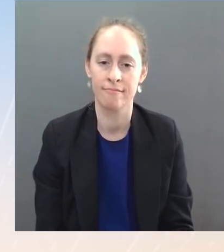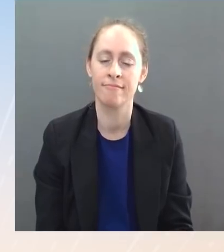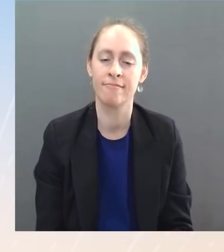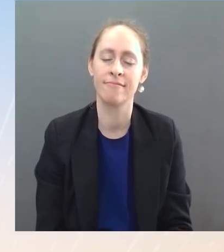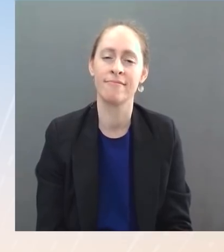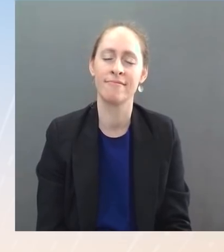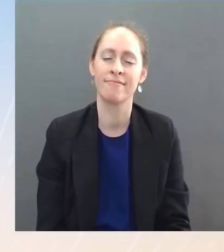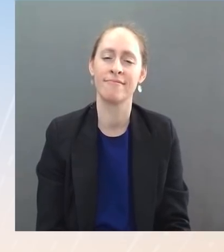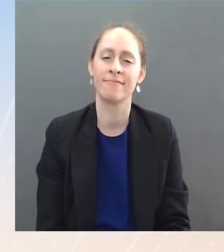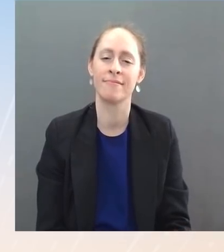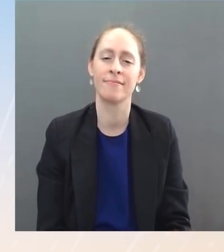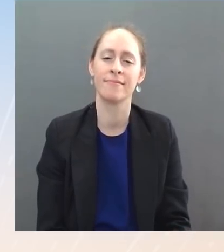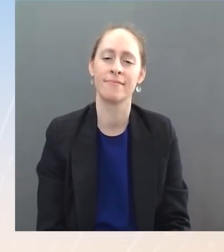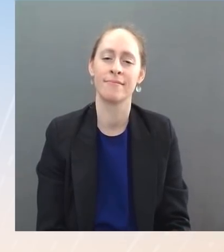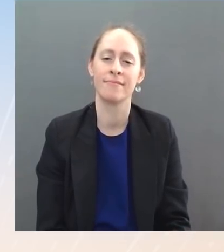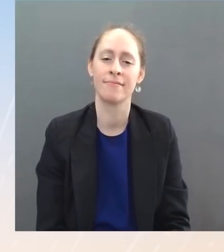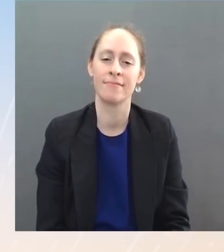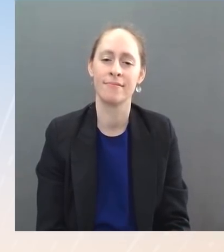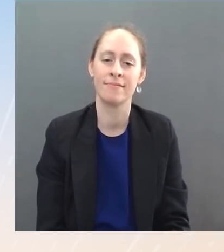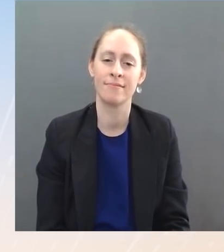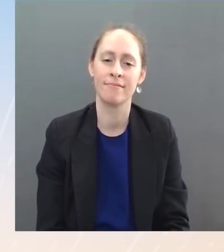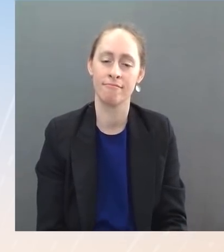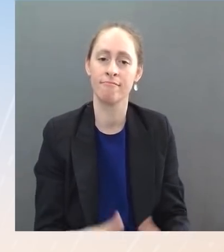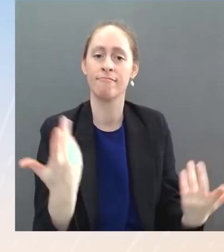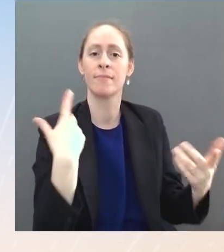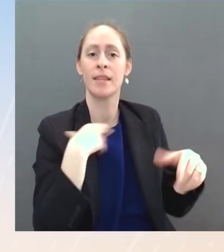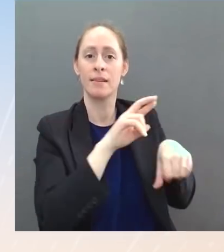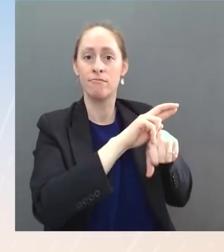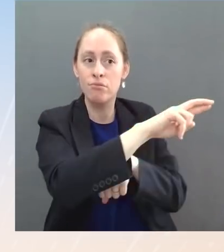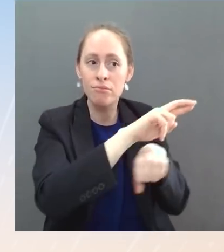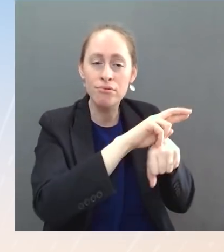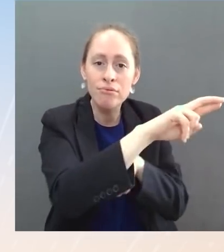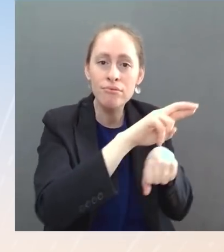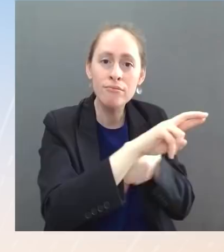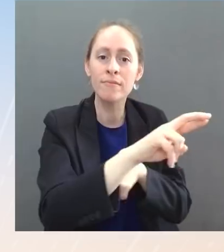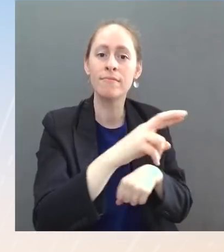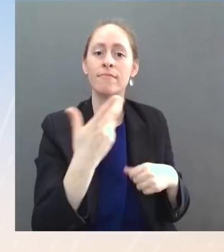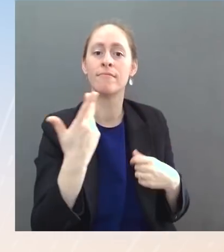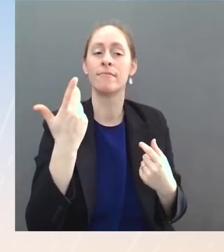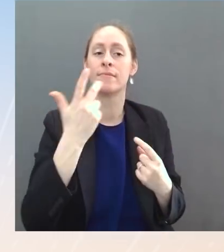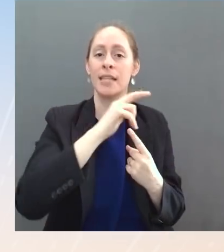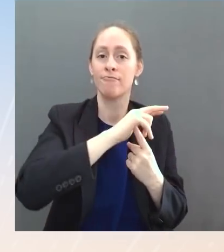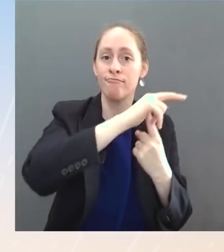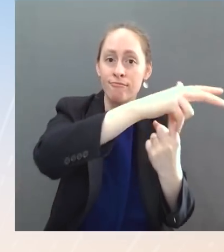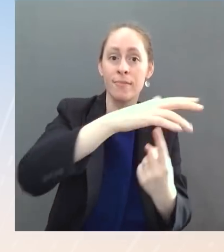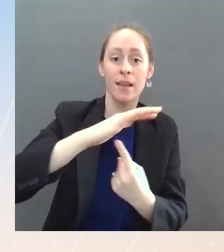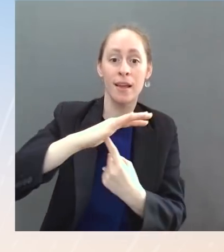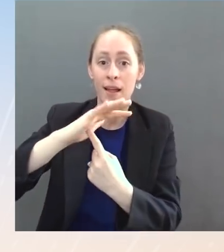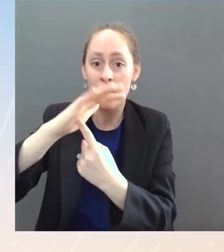Puma unmanned aerial systems, armored High-Mobility Multipurpose Wheeled Vehicles, and more.